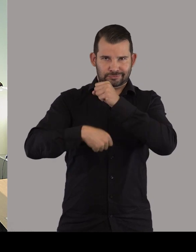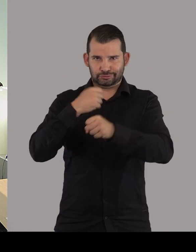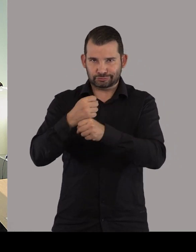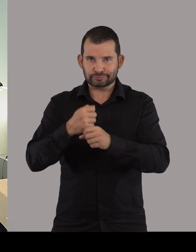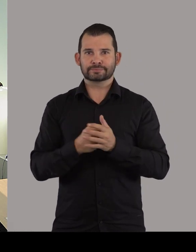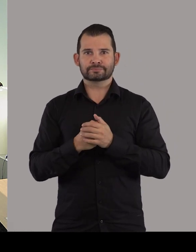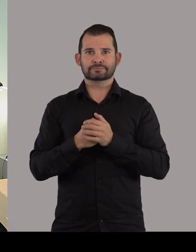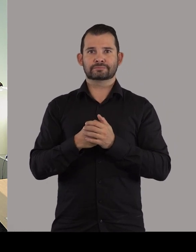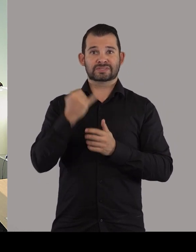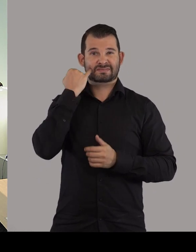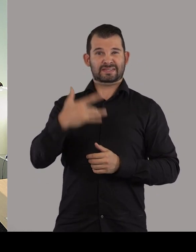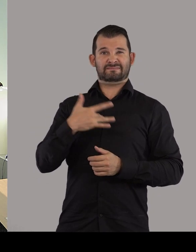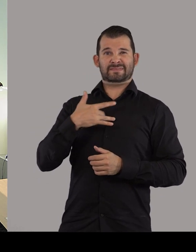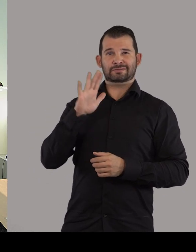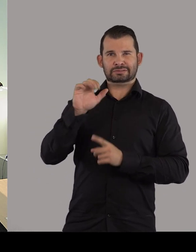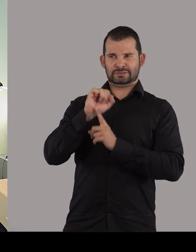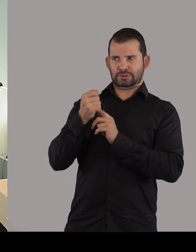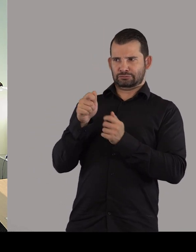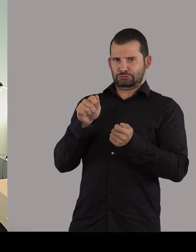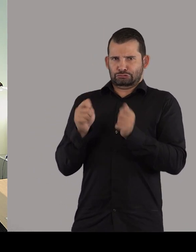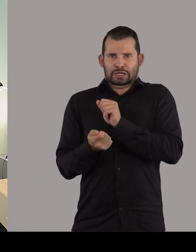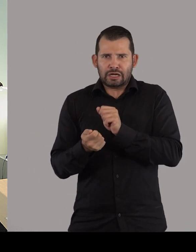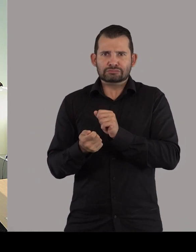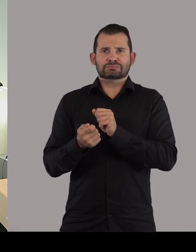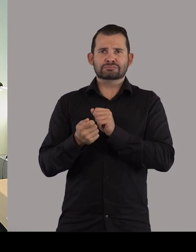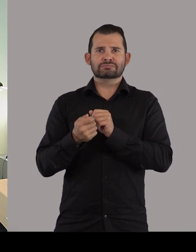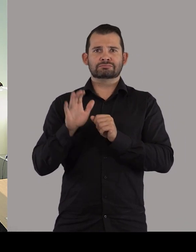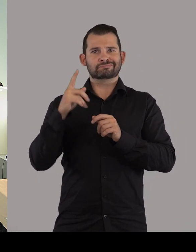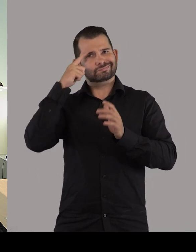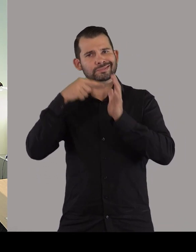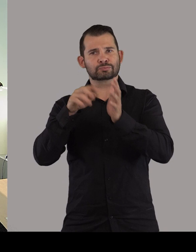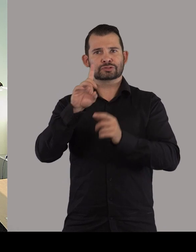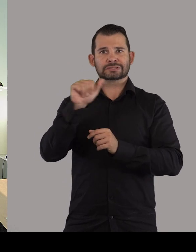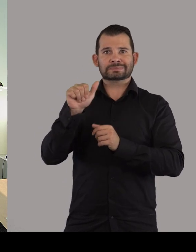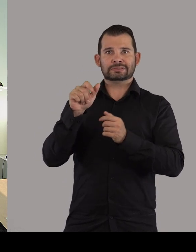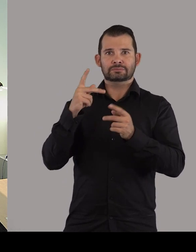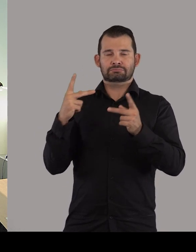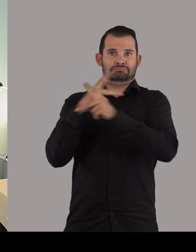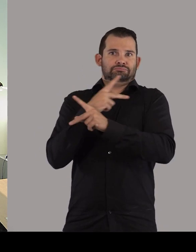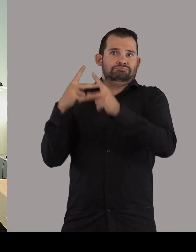has changed, for example your disabilities have become more severe, you should contact the